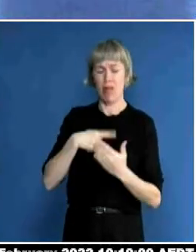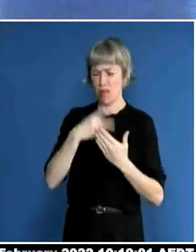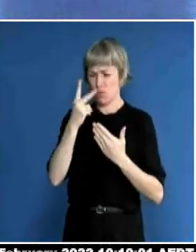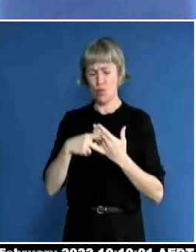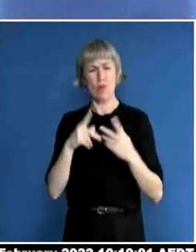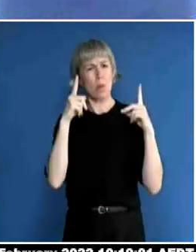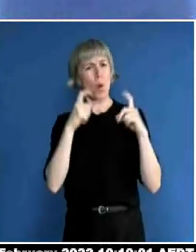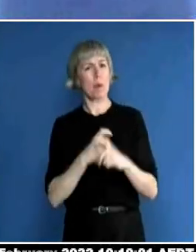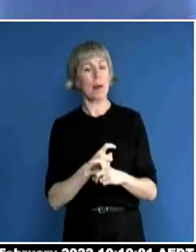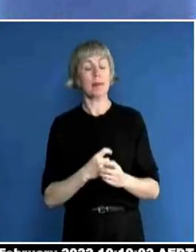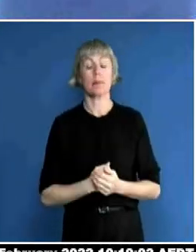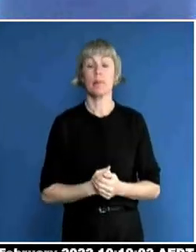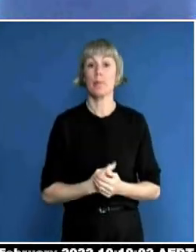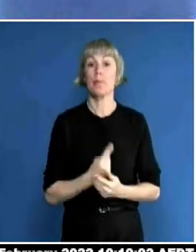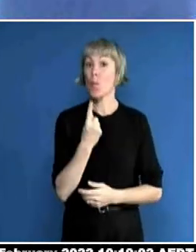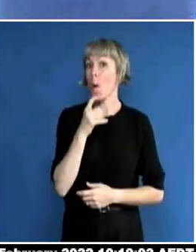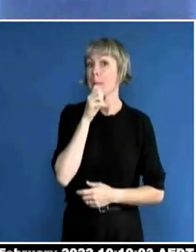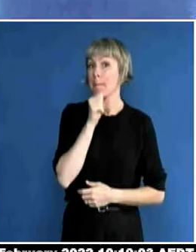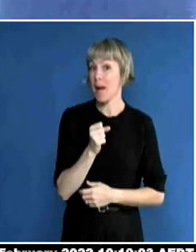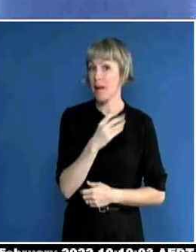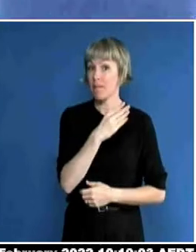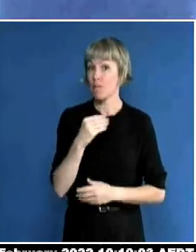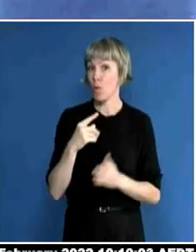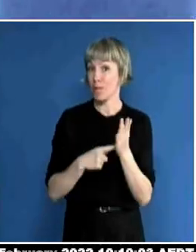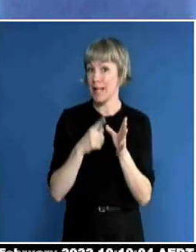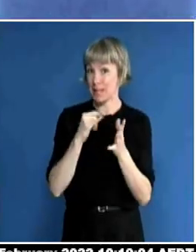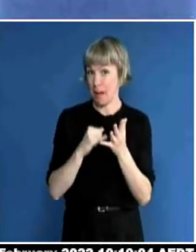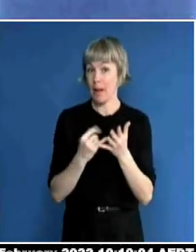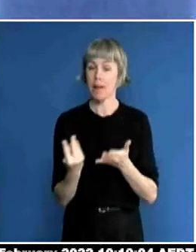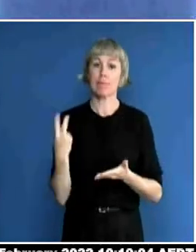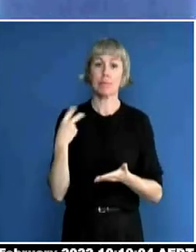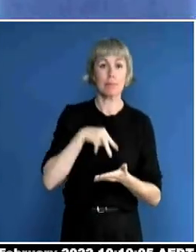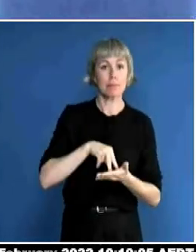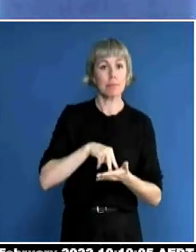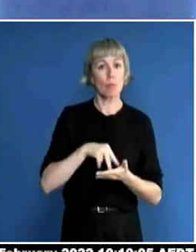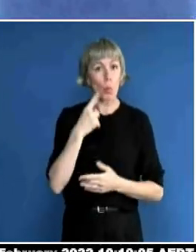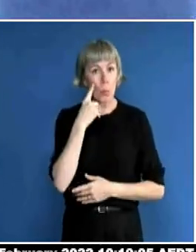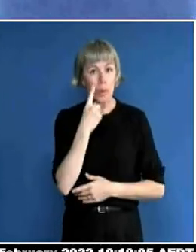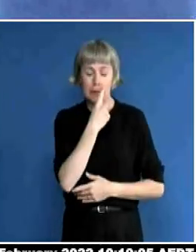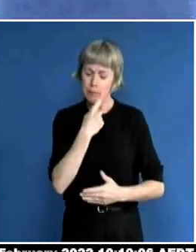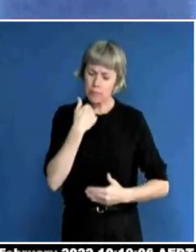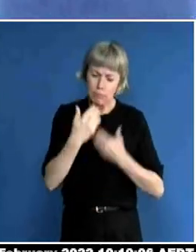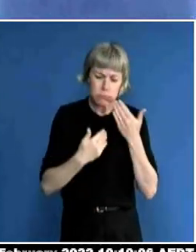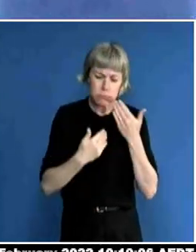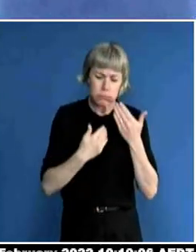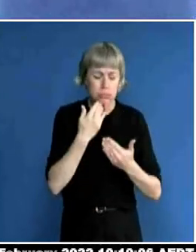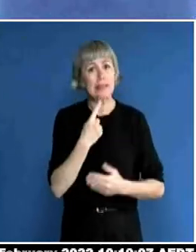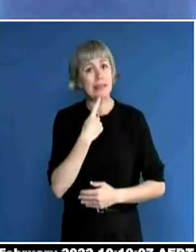He told you that he attended a DES provider every two weeks but didn't obtain any jobs.